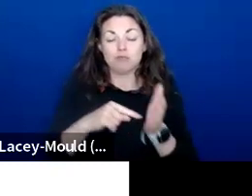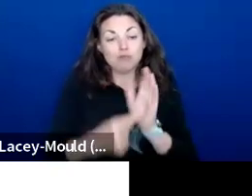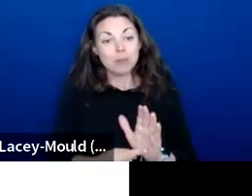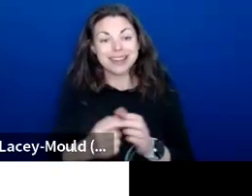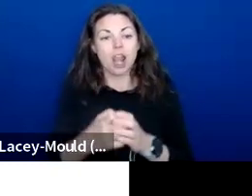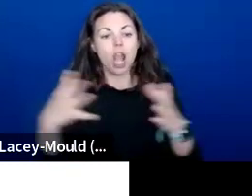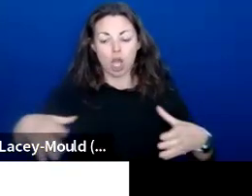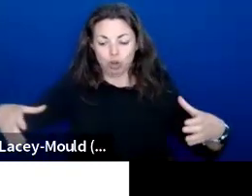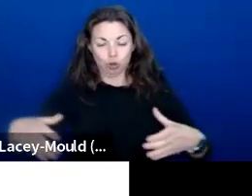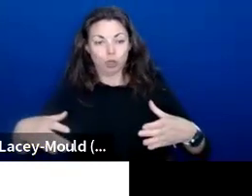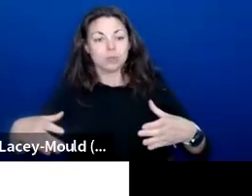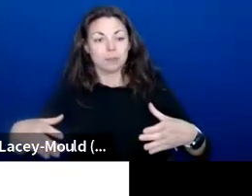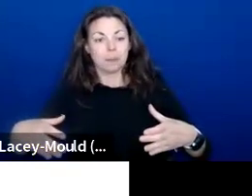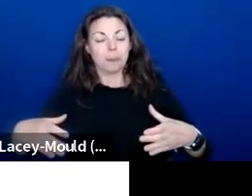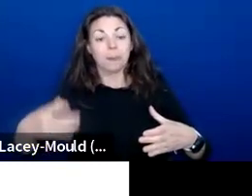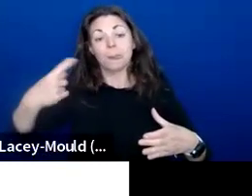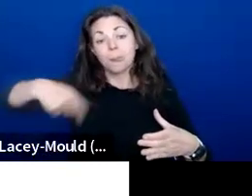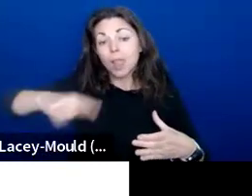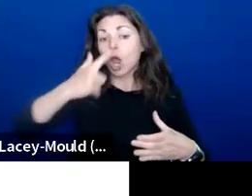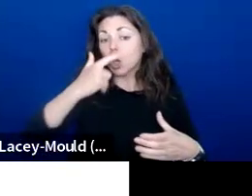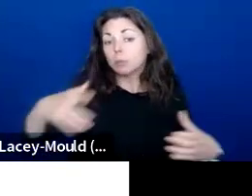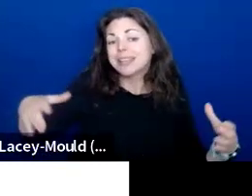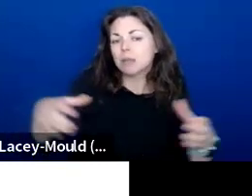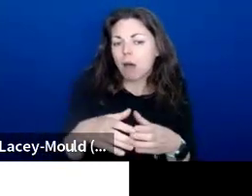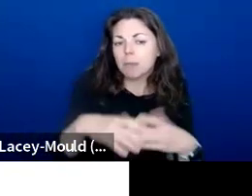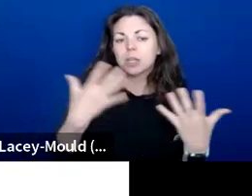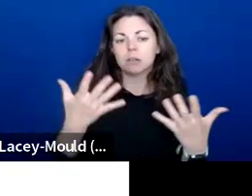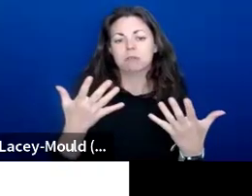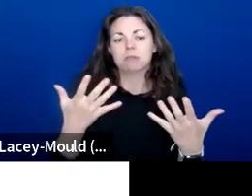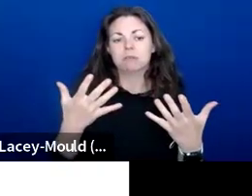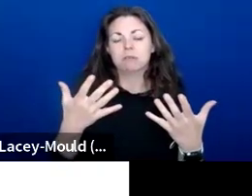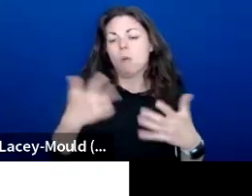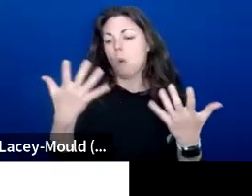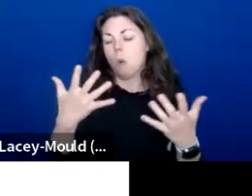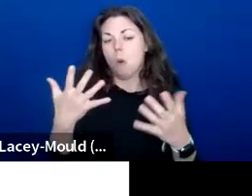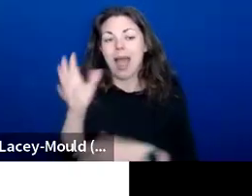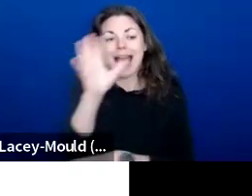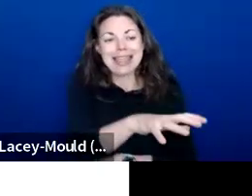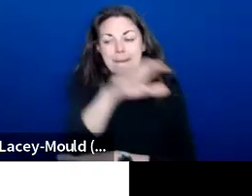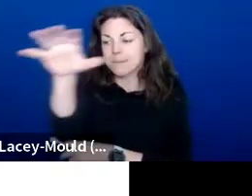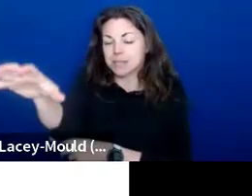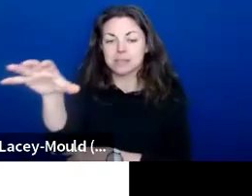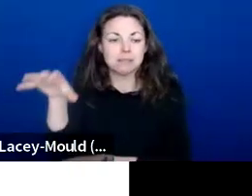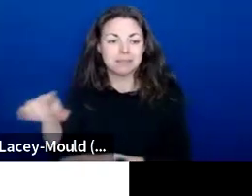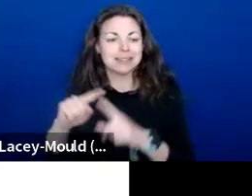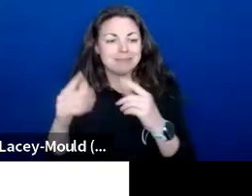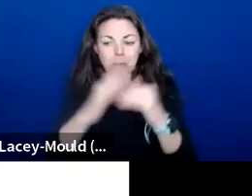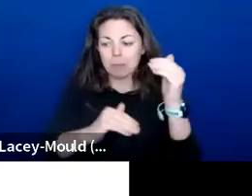Oftentimes these can be departments or faculties or campuses if you if you are at a university with multiple